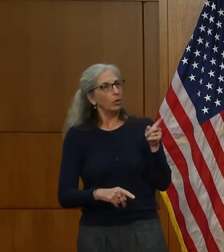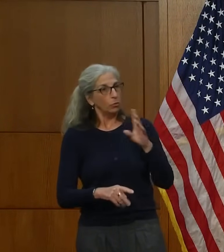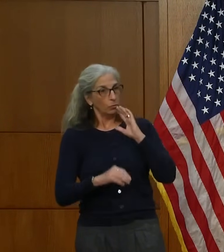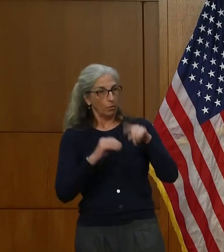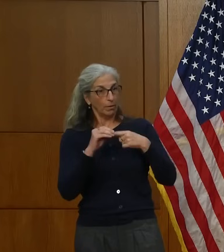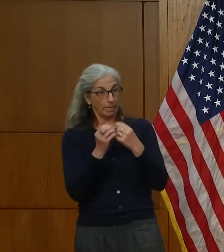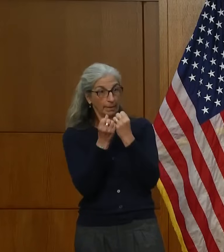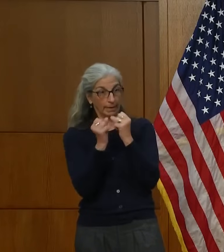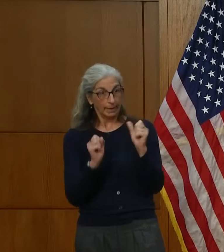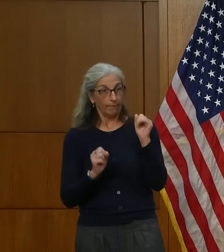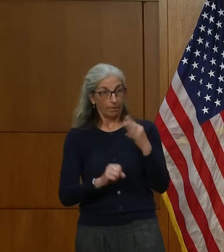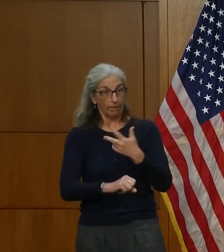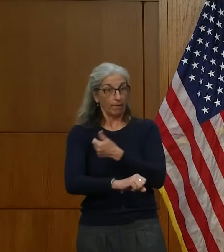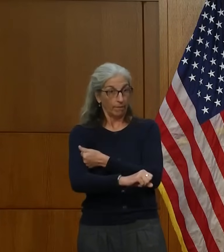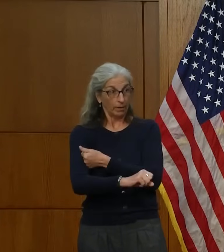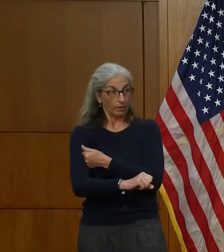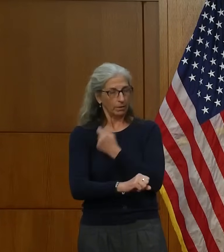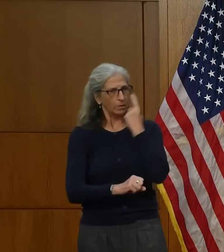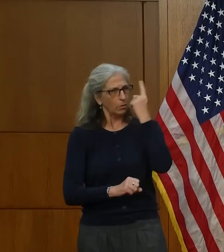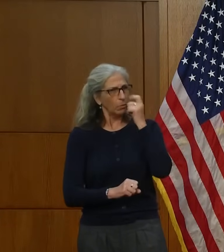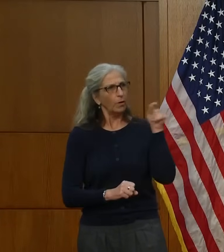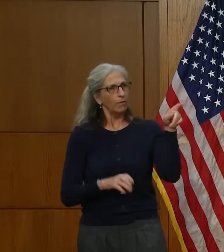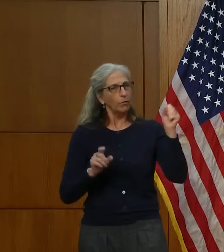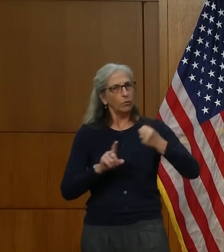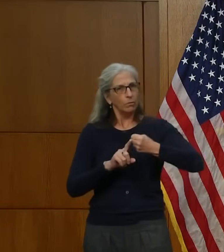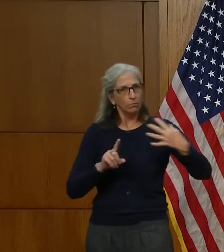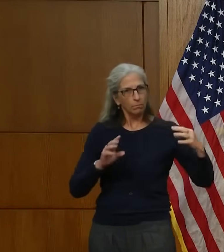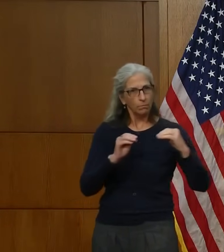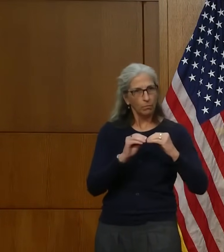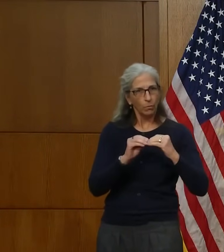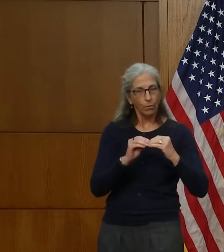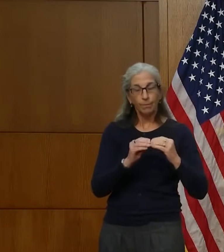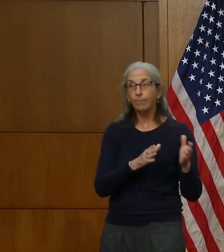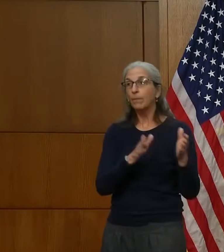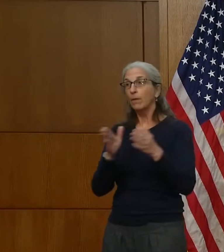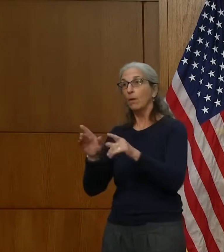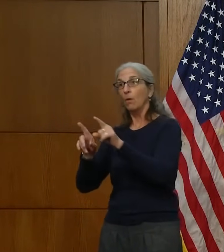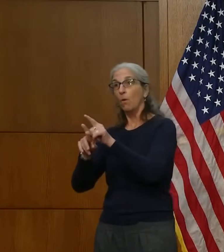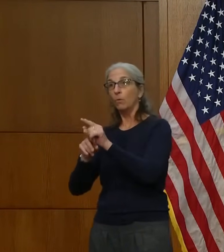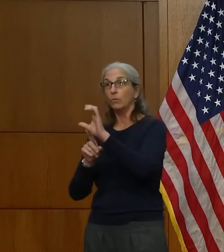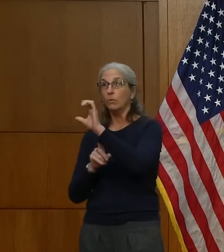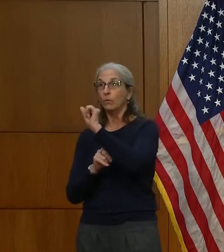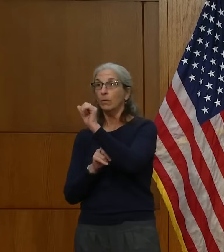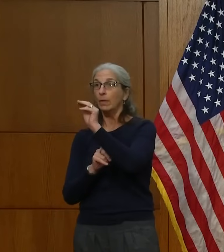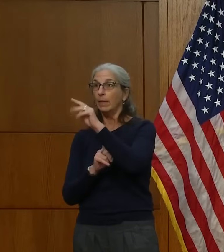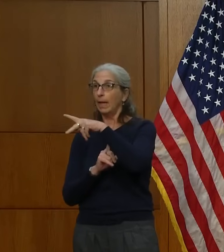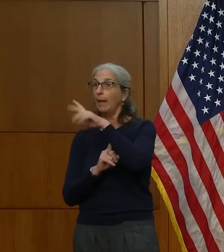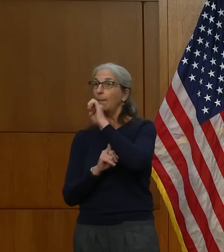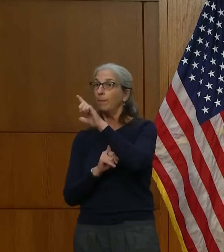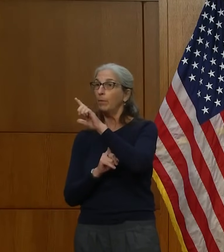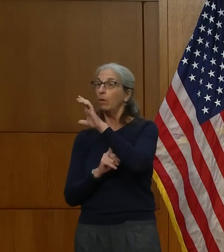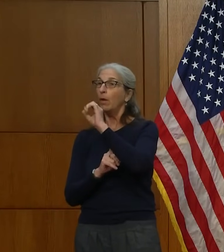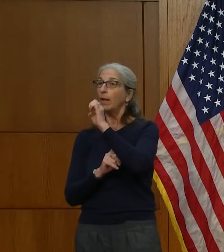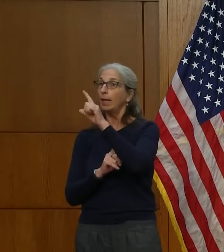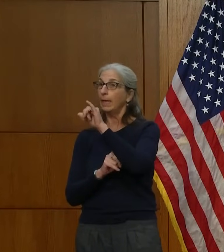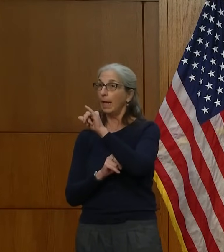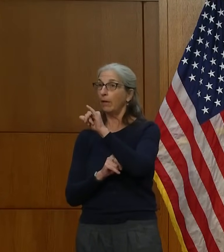OF TALKED A LITTLE BIT ABOUT THE SAFETY OF THE VACCINE, BUT WONDERING IF YO. MAYBE A LITTLE FURTHER WITH